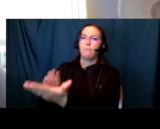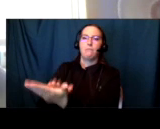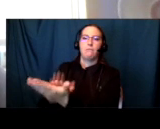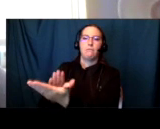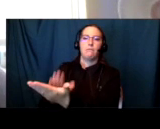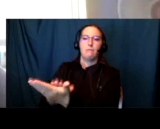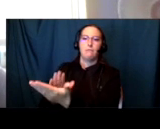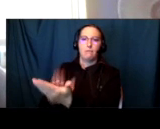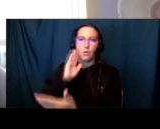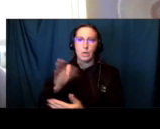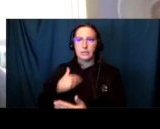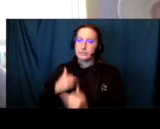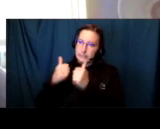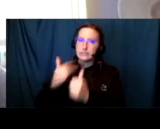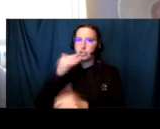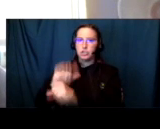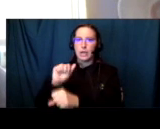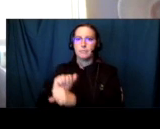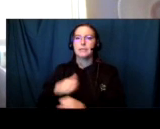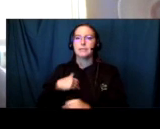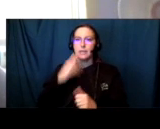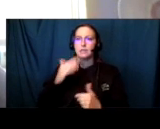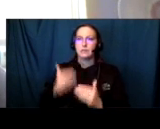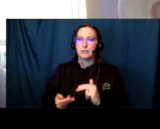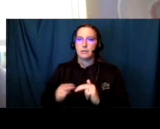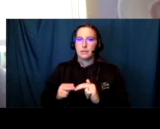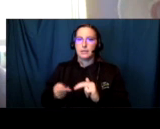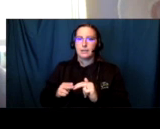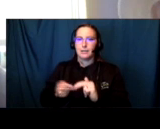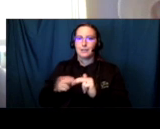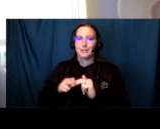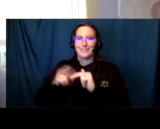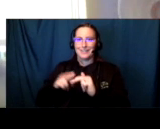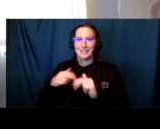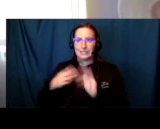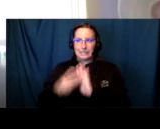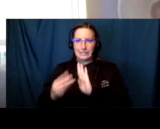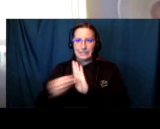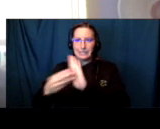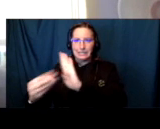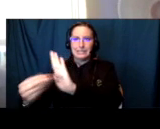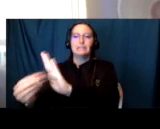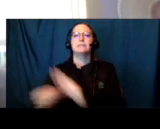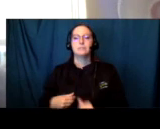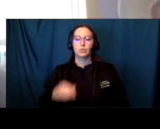add more chances to hear and see what you're producing. So that's how I would make it a little bit less complex.